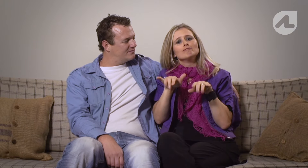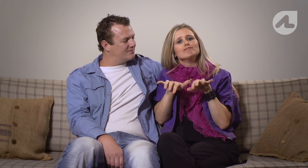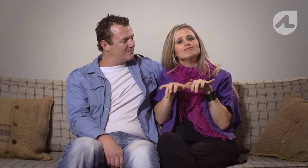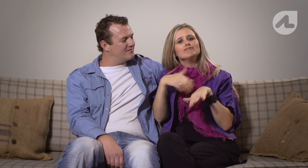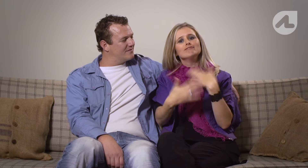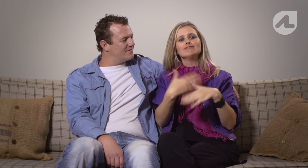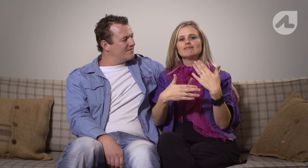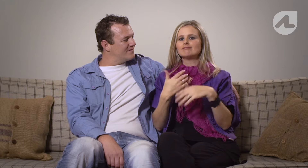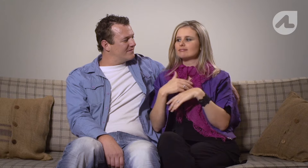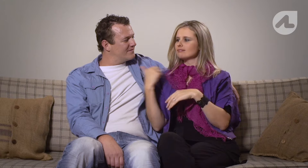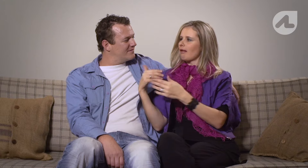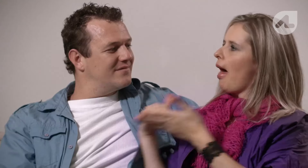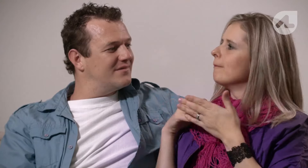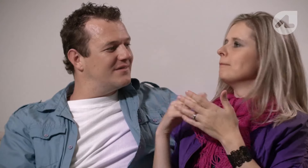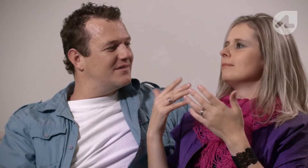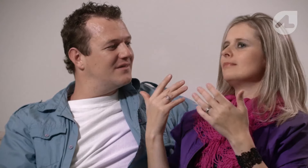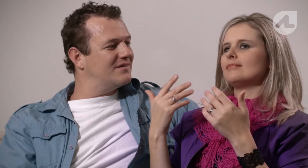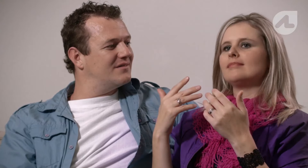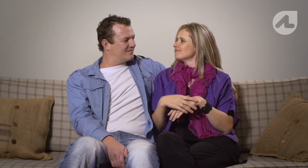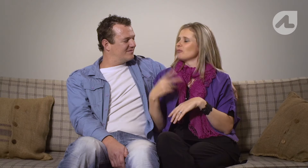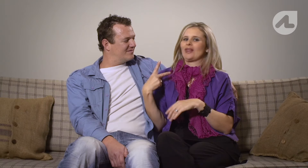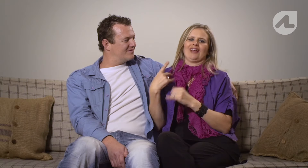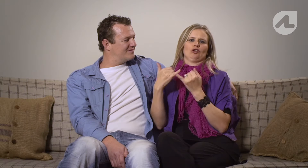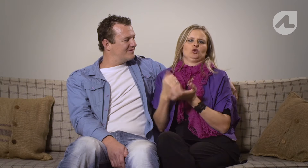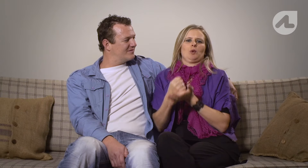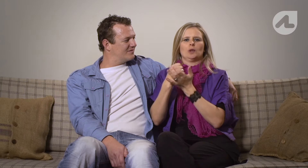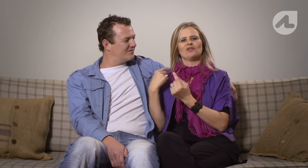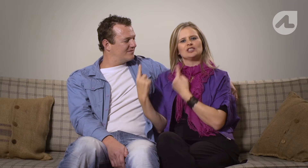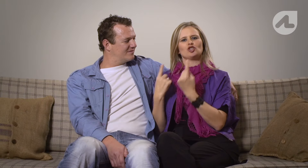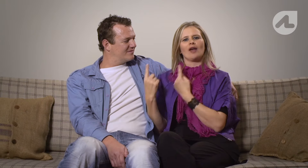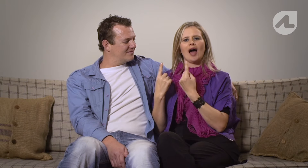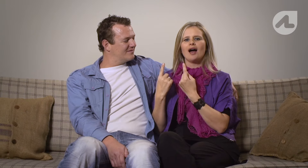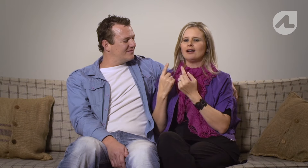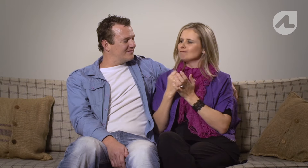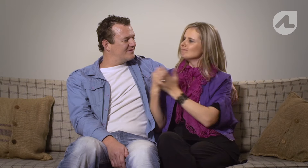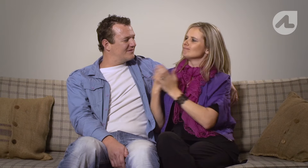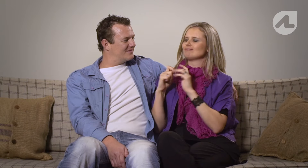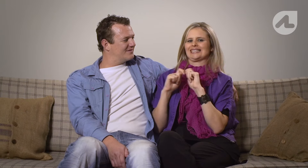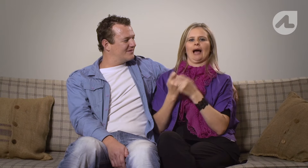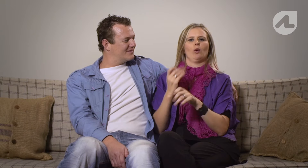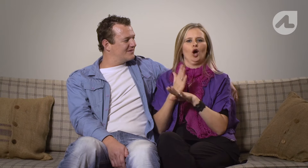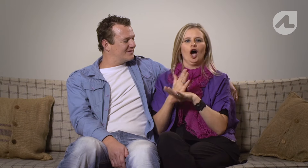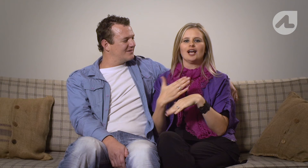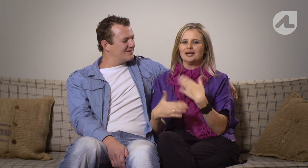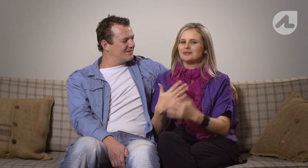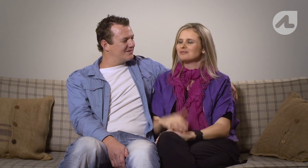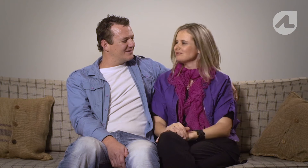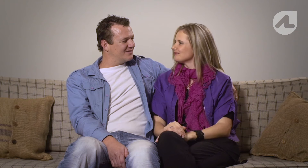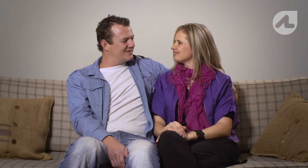and I have to work in the evening. Greg helps with lots of things. We really have to be supportive of each other, so basically it becomes team work.